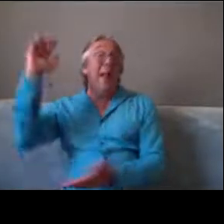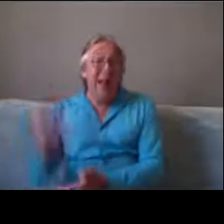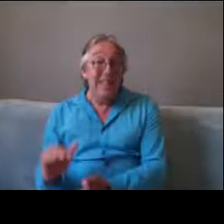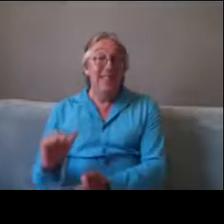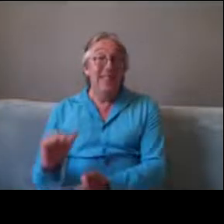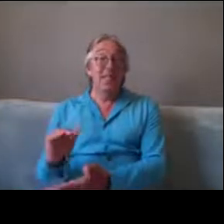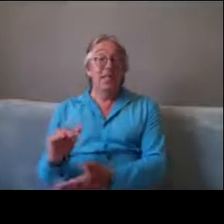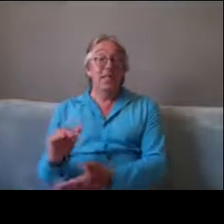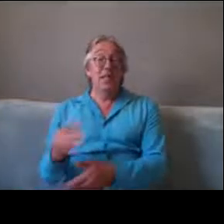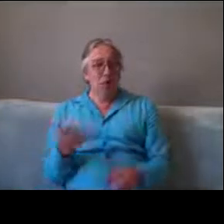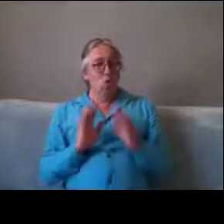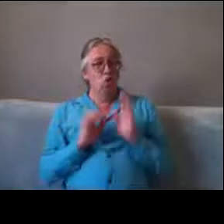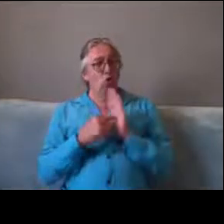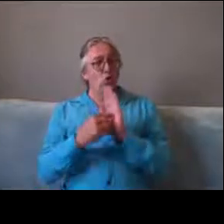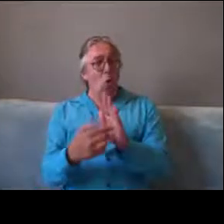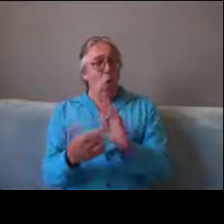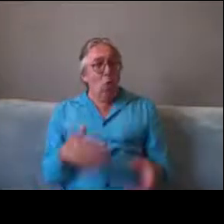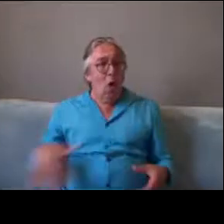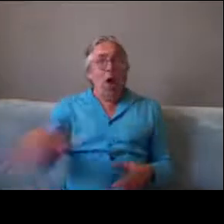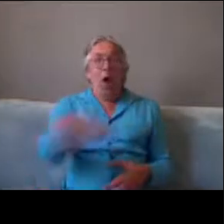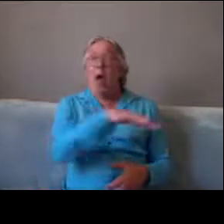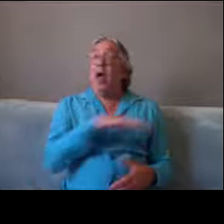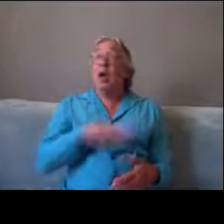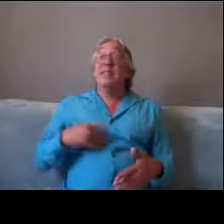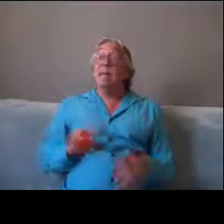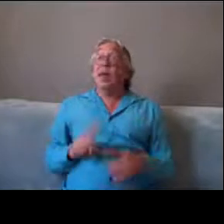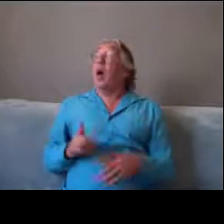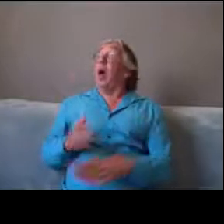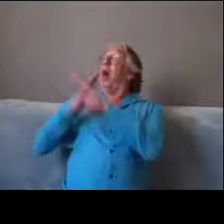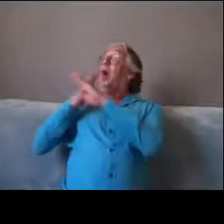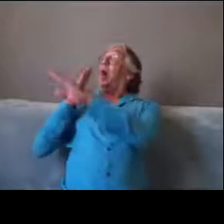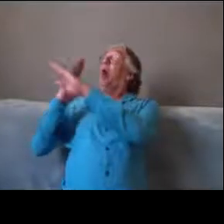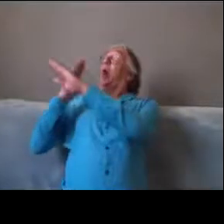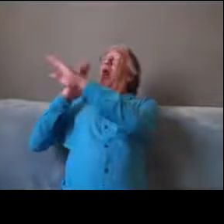or we can also discuss more questions afterwards.